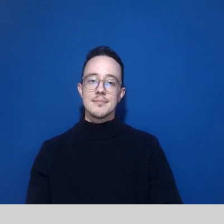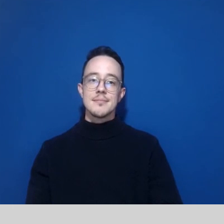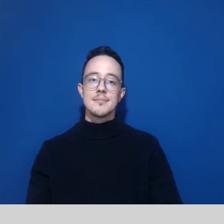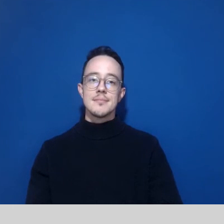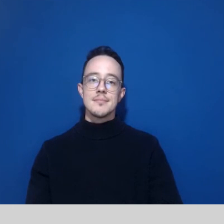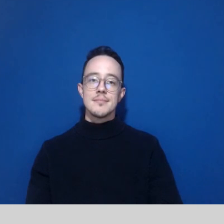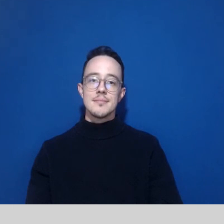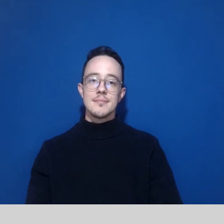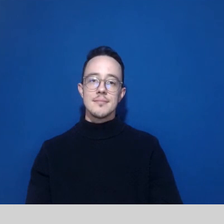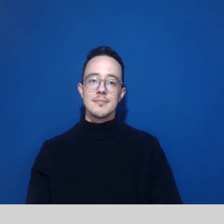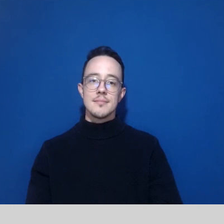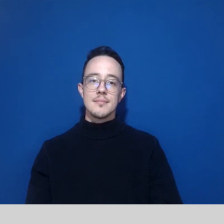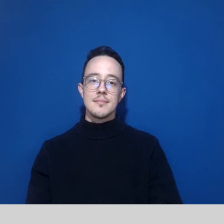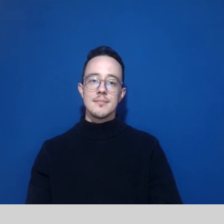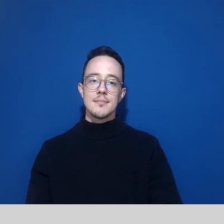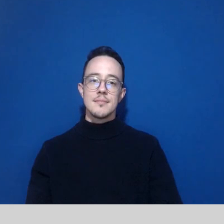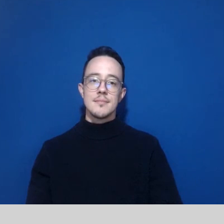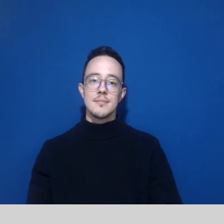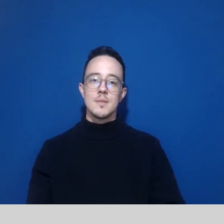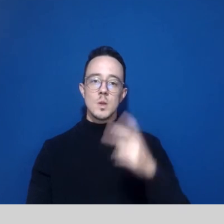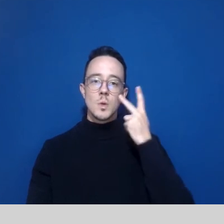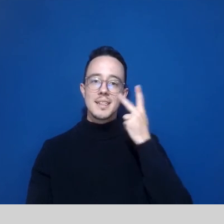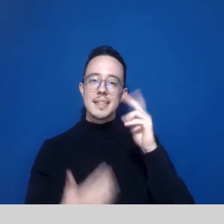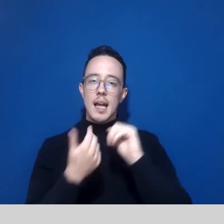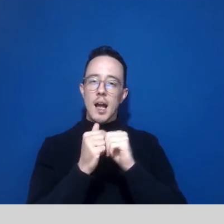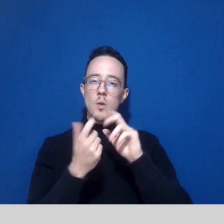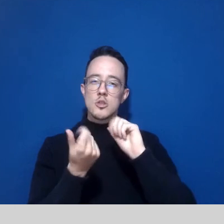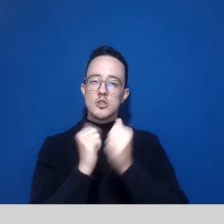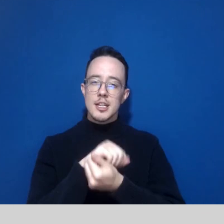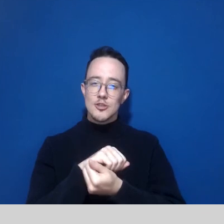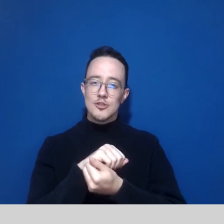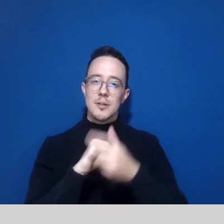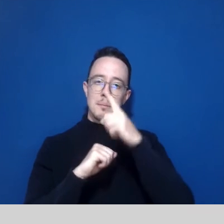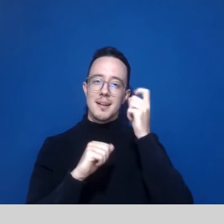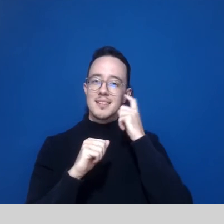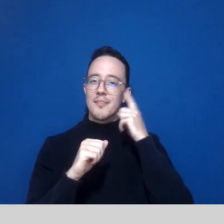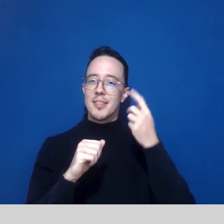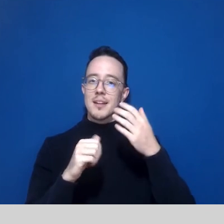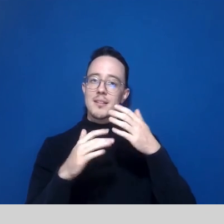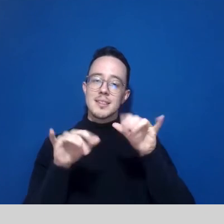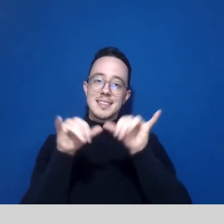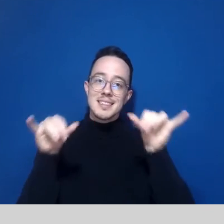hauptstrabe instead of hauptstrasse because the OCR are probably interpreting the scharfes S,